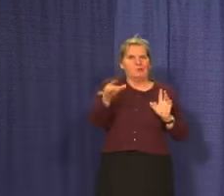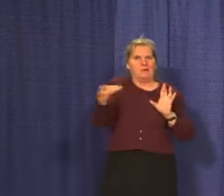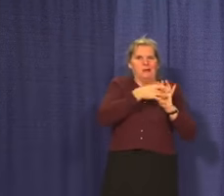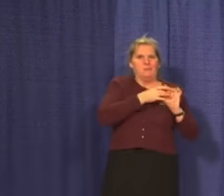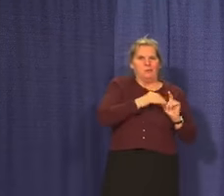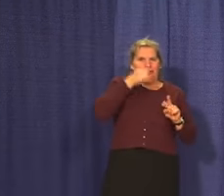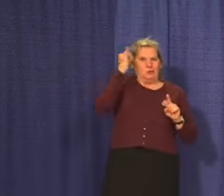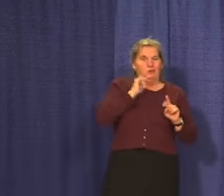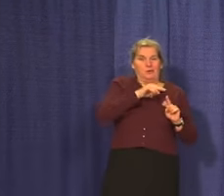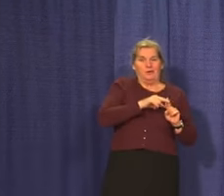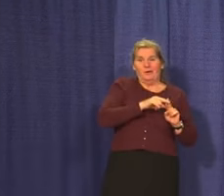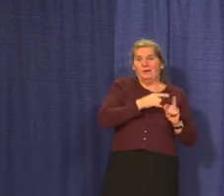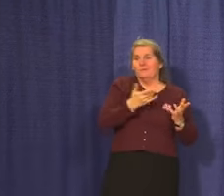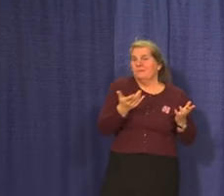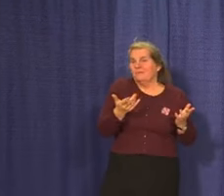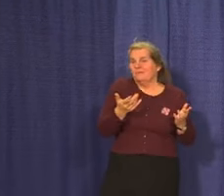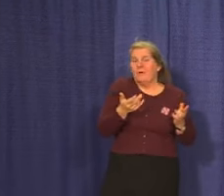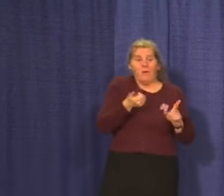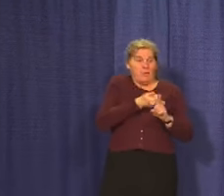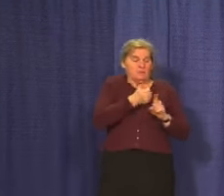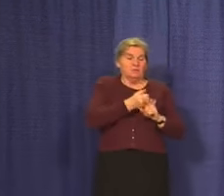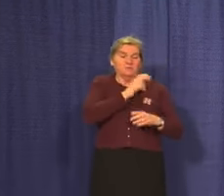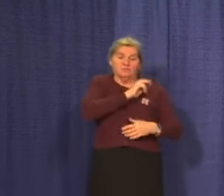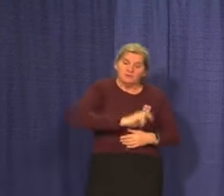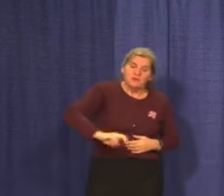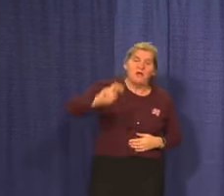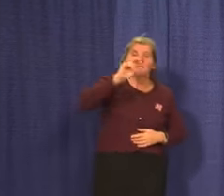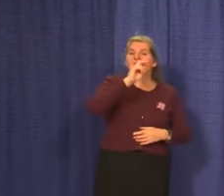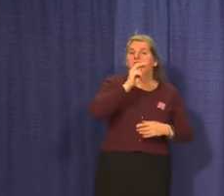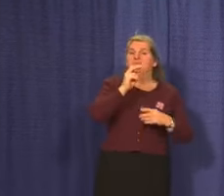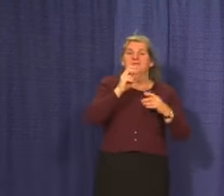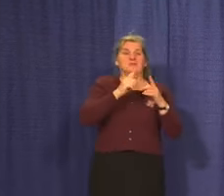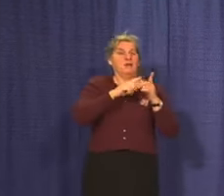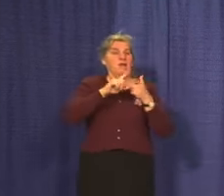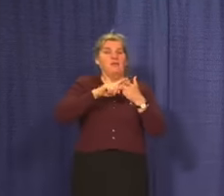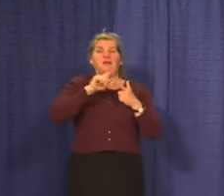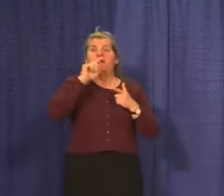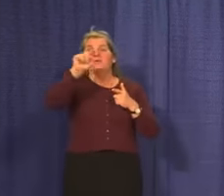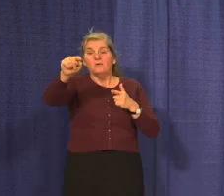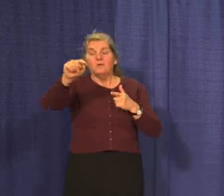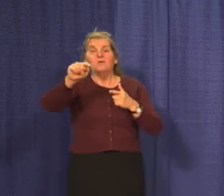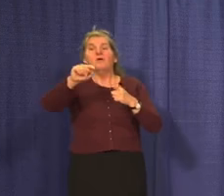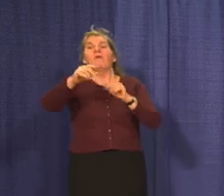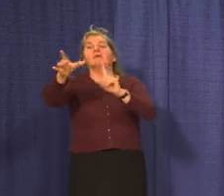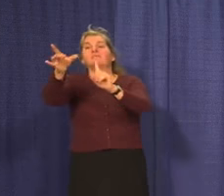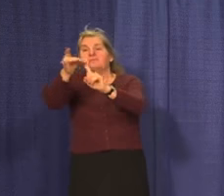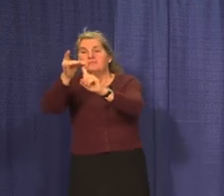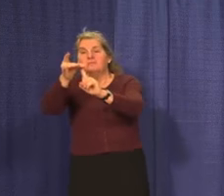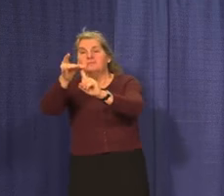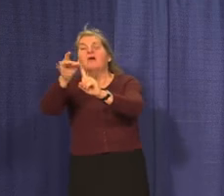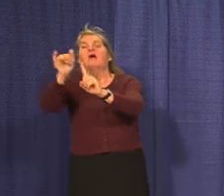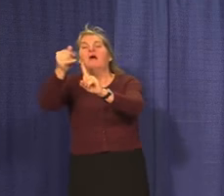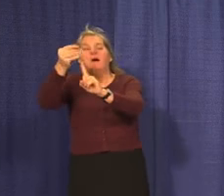OR SOMEONE ELSE HAS TRAVELLED DOWN SOUTH AND LATER WHEN BACK HOME IN YUKON IS NAMED AS A CONTACT.